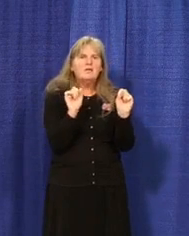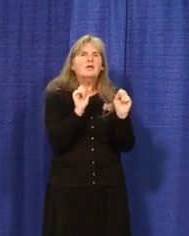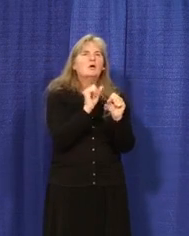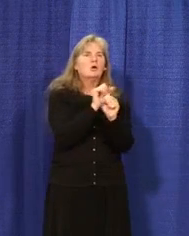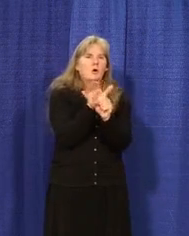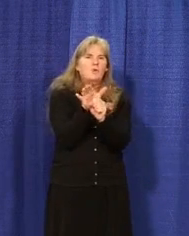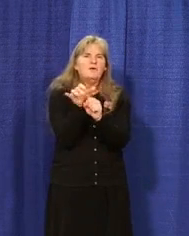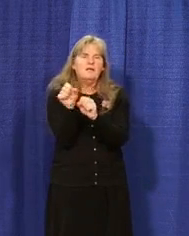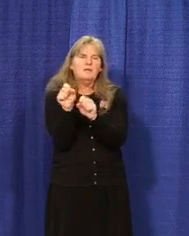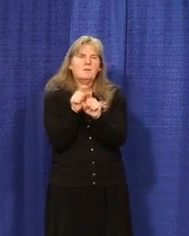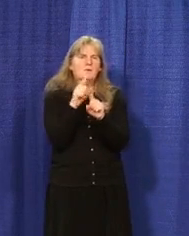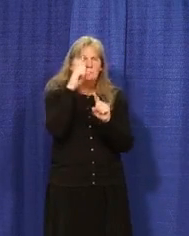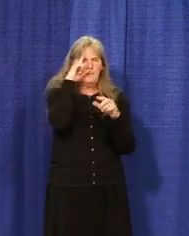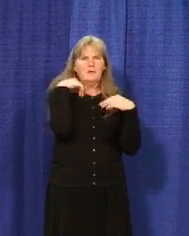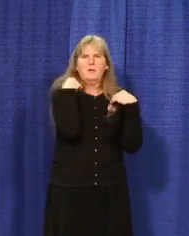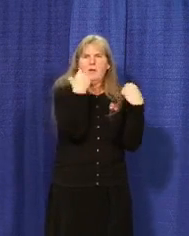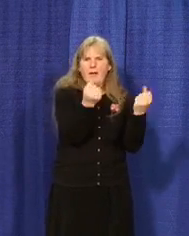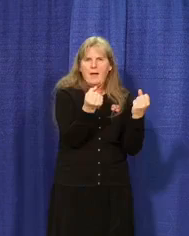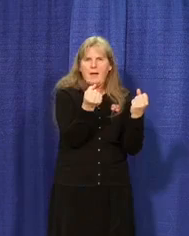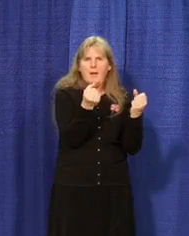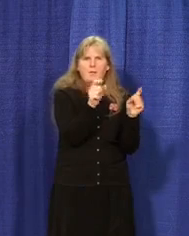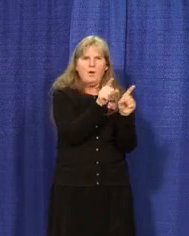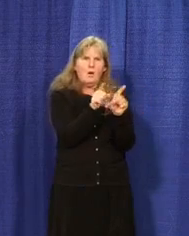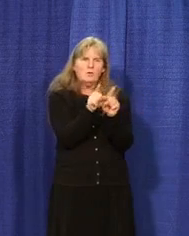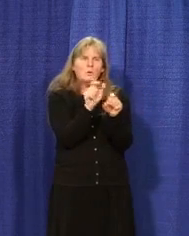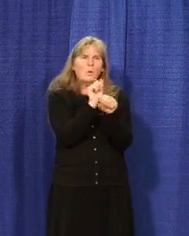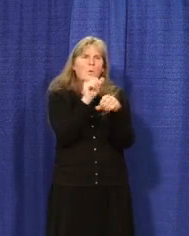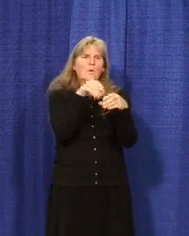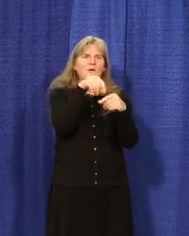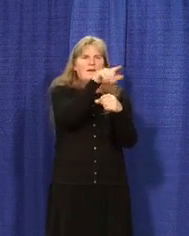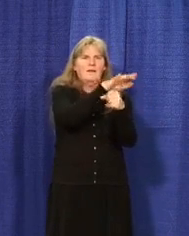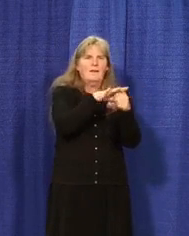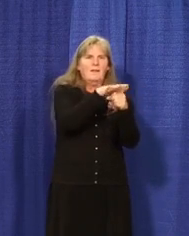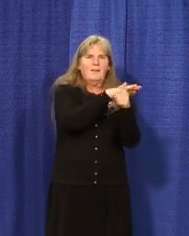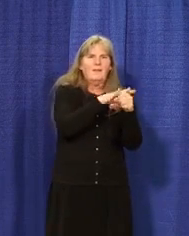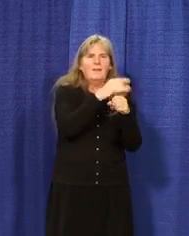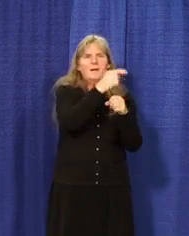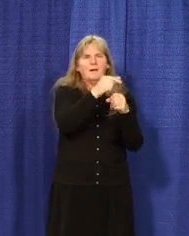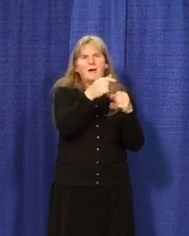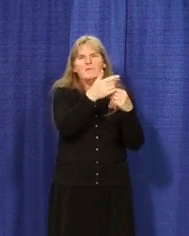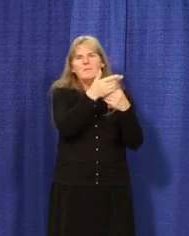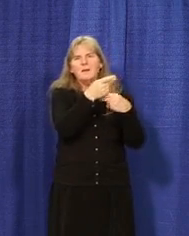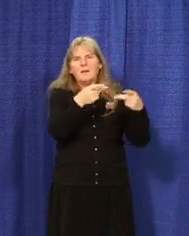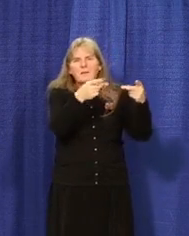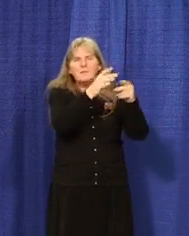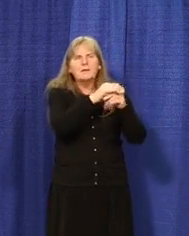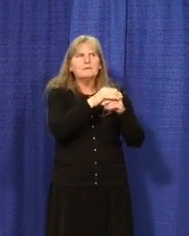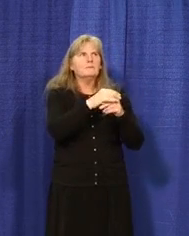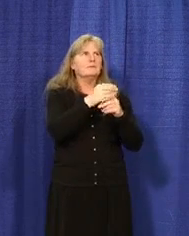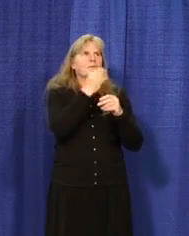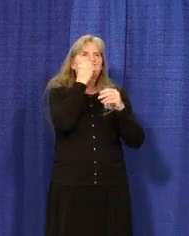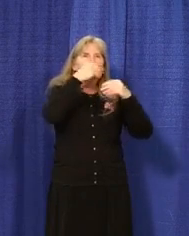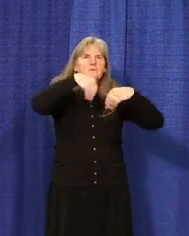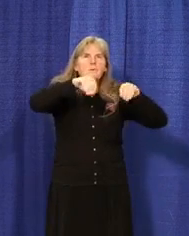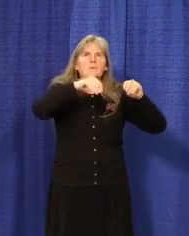mental health of individuals at that work in these government offices, or in grocery stores,